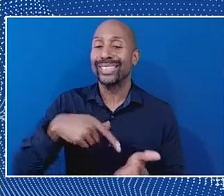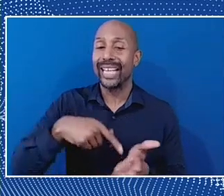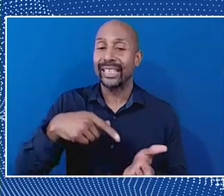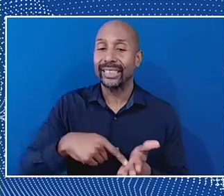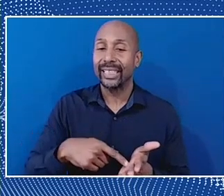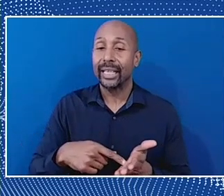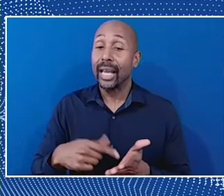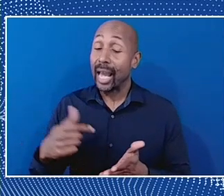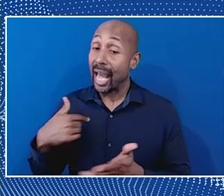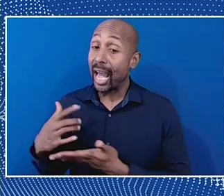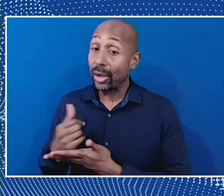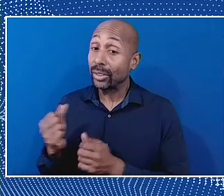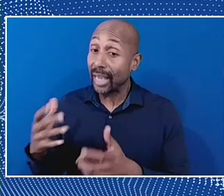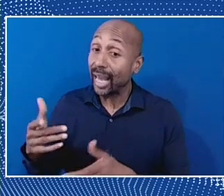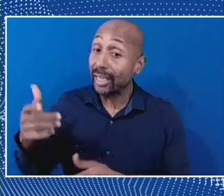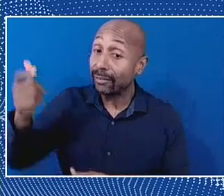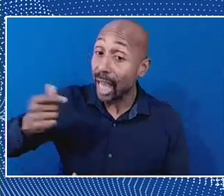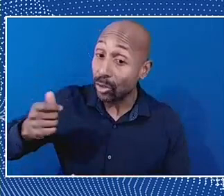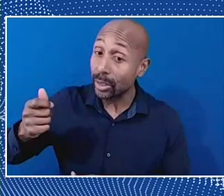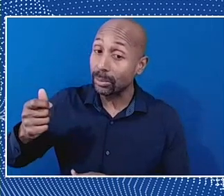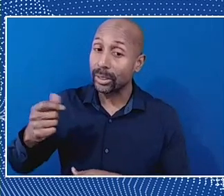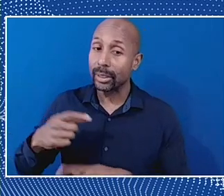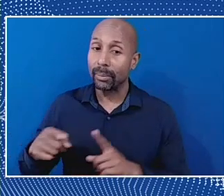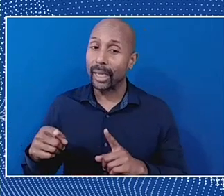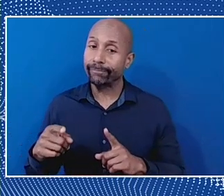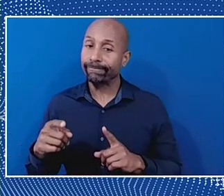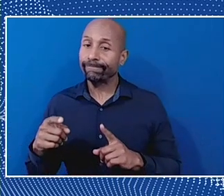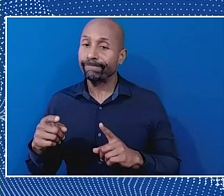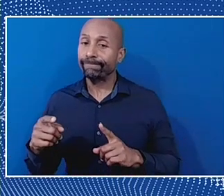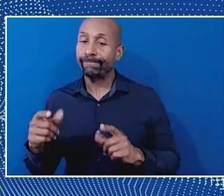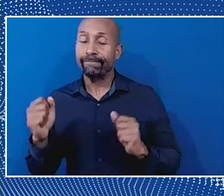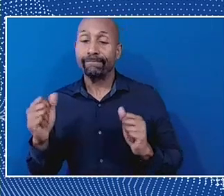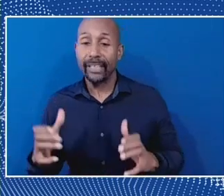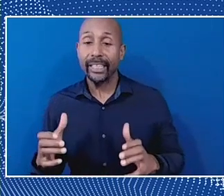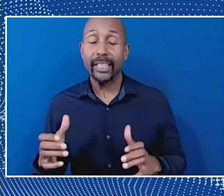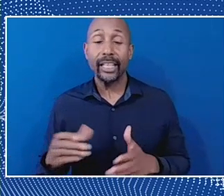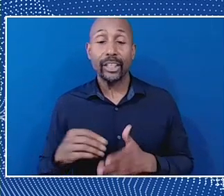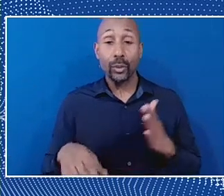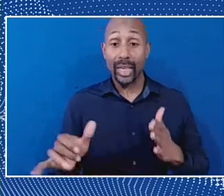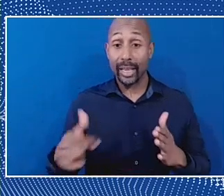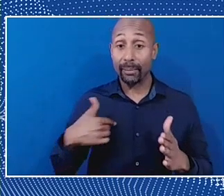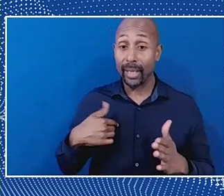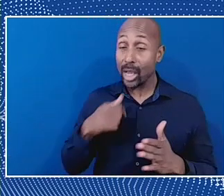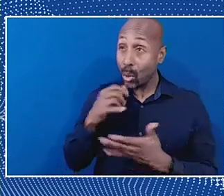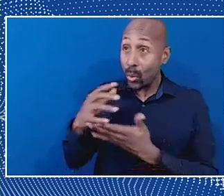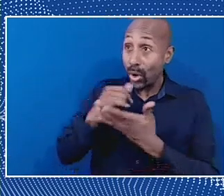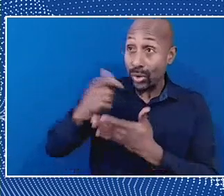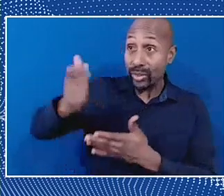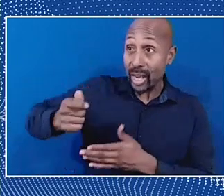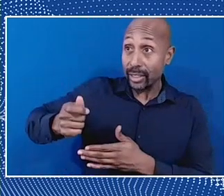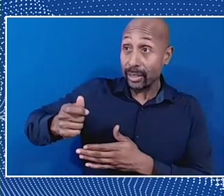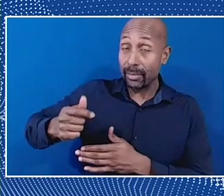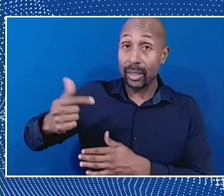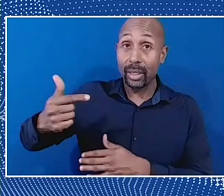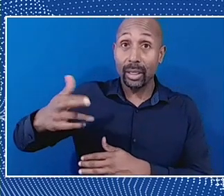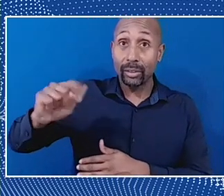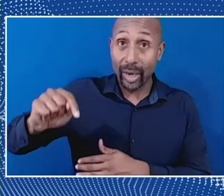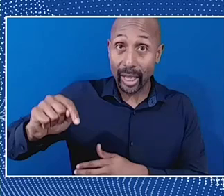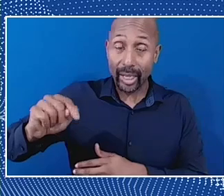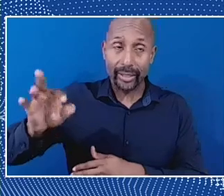penalizing students like me who earn outside scholarships and grants, including, but not limited to, Federal grants, Federal scholarships, state